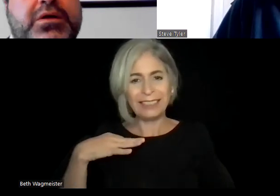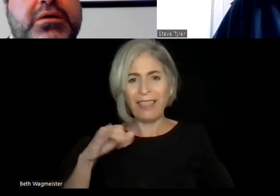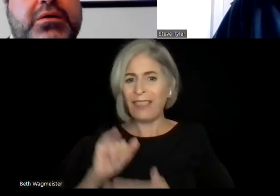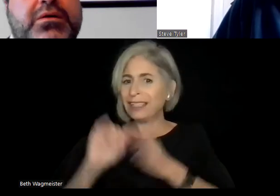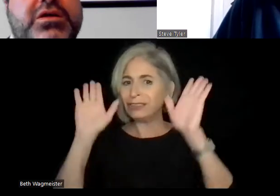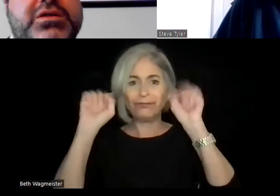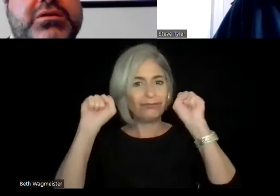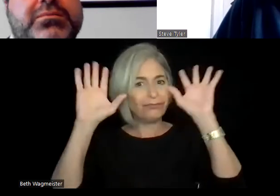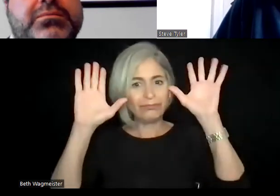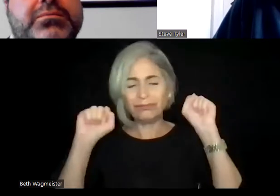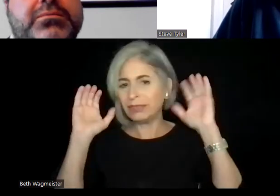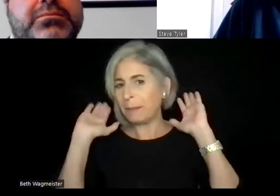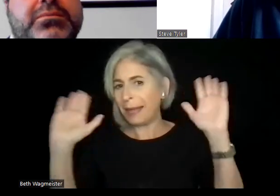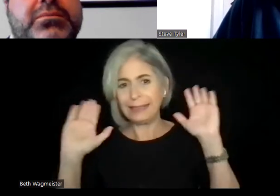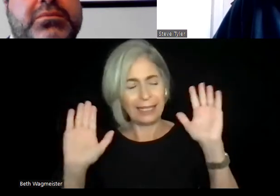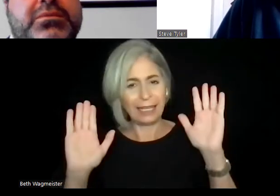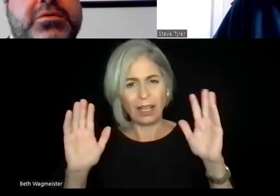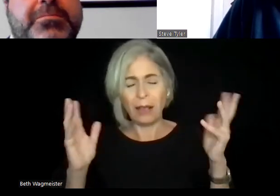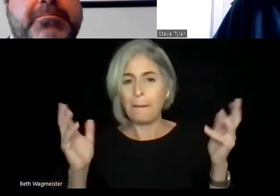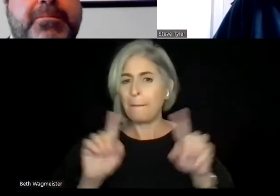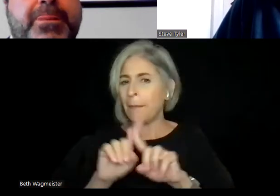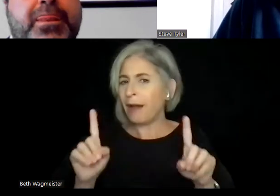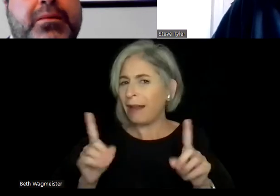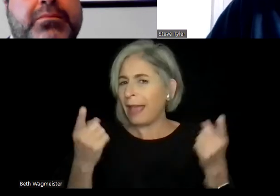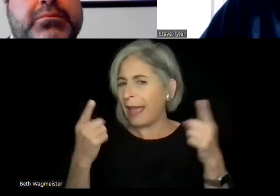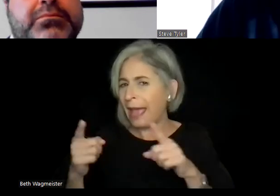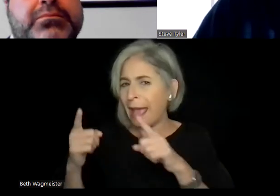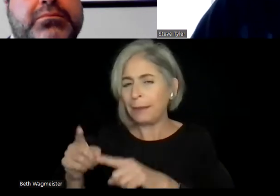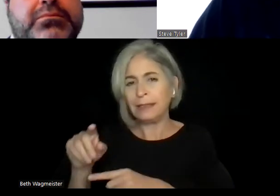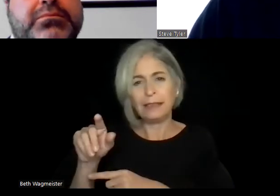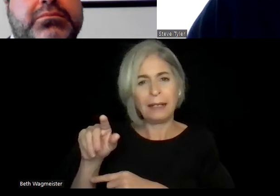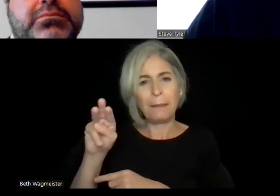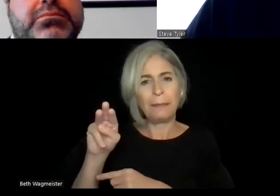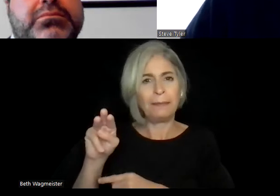obtain information, and for that information to be utilized for you on